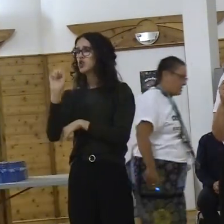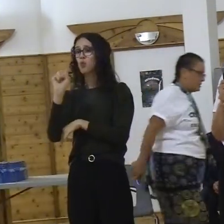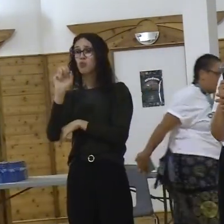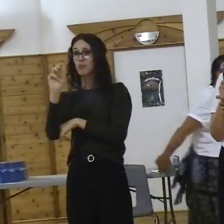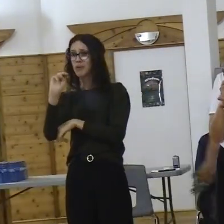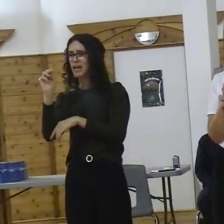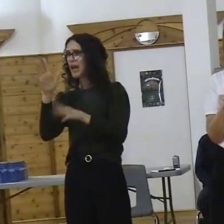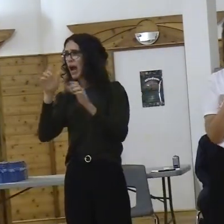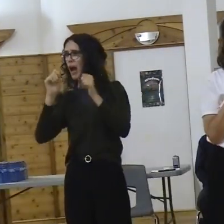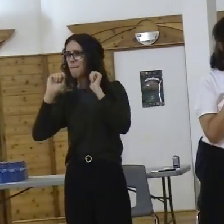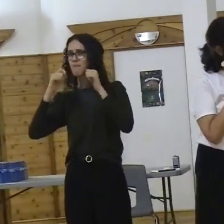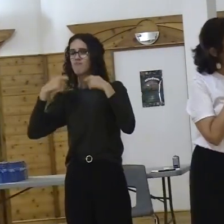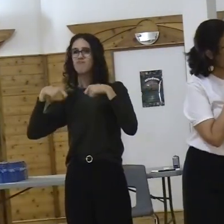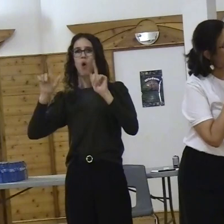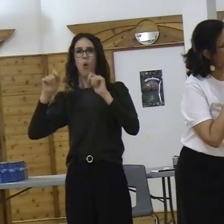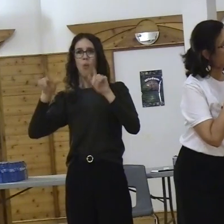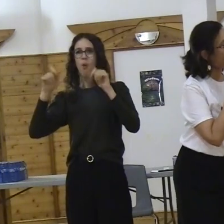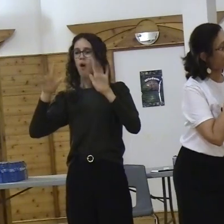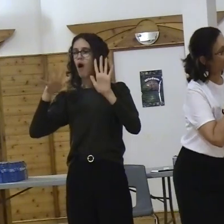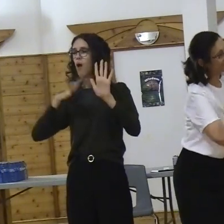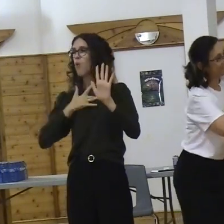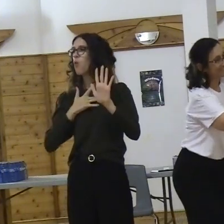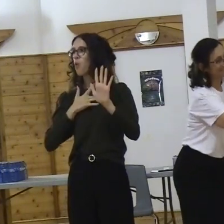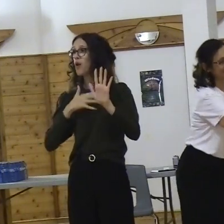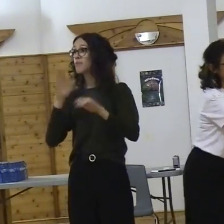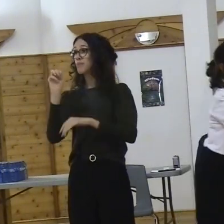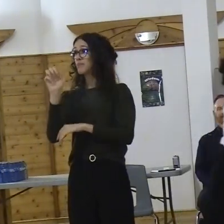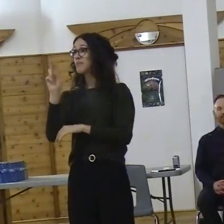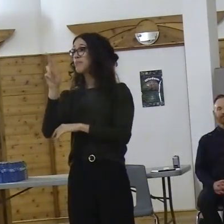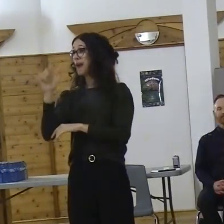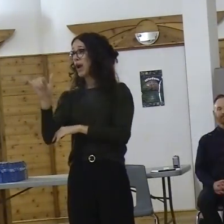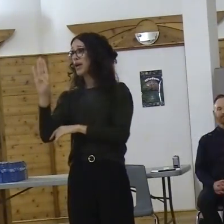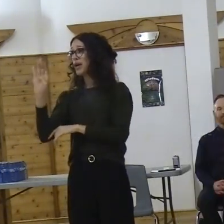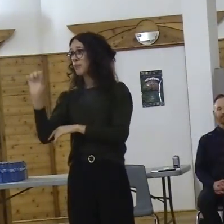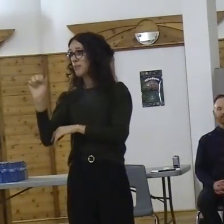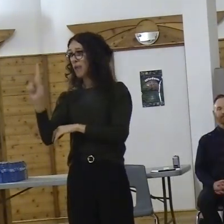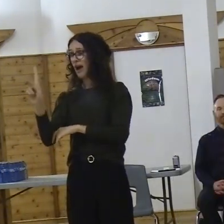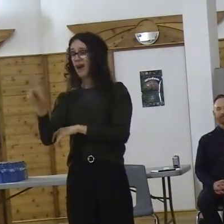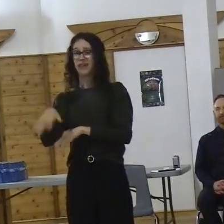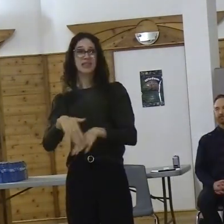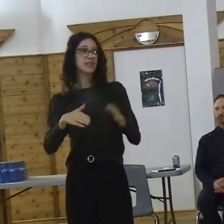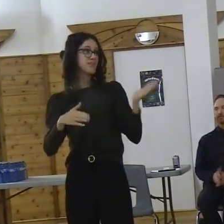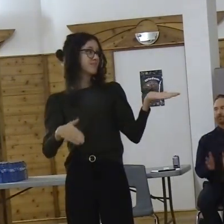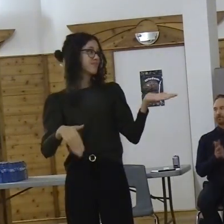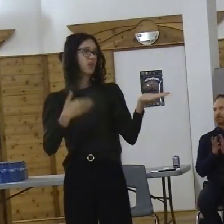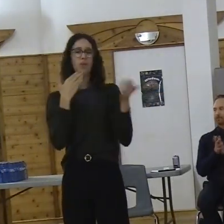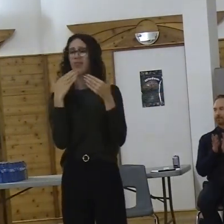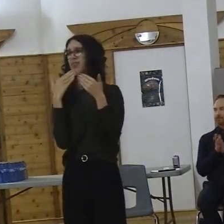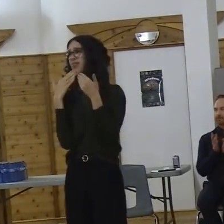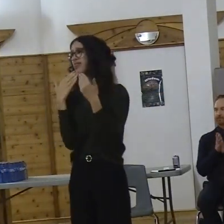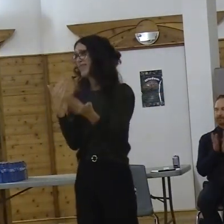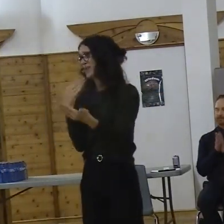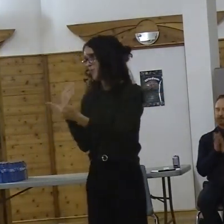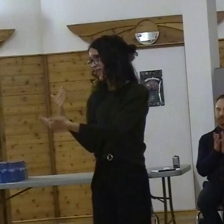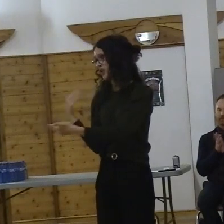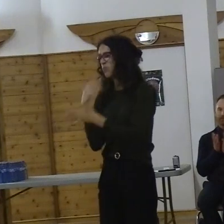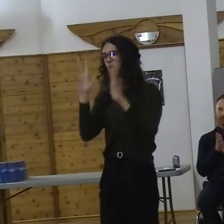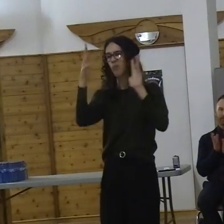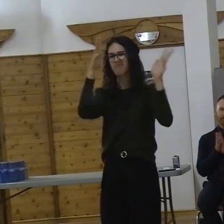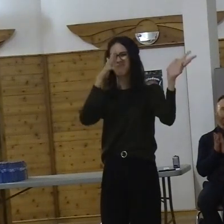within our community so Mary Black big applause applause.